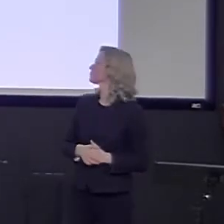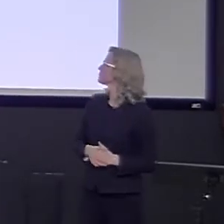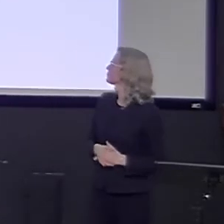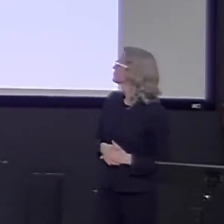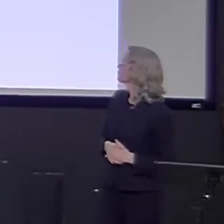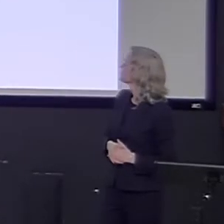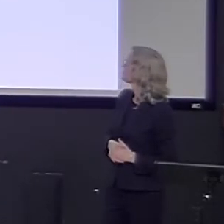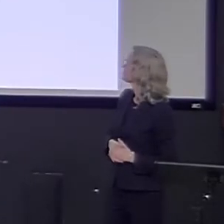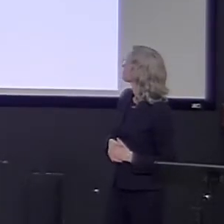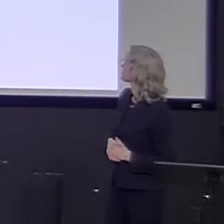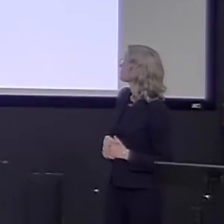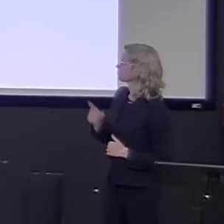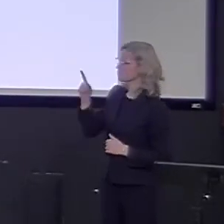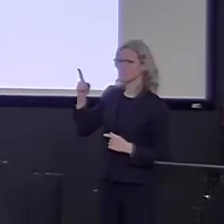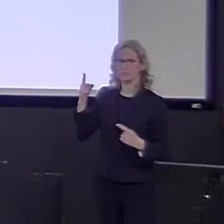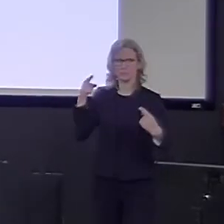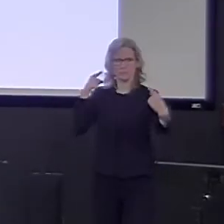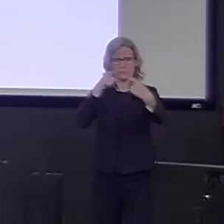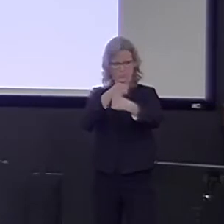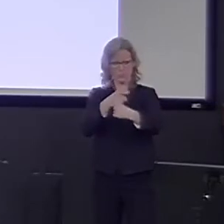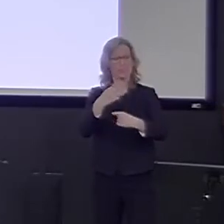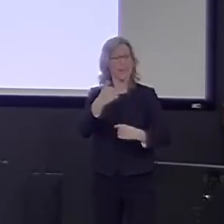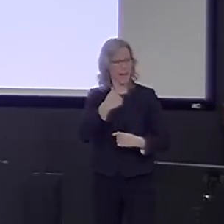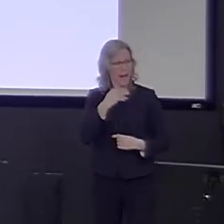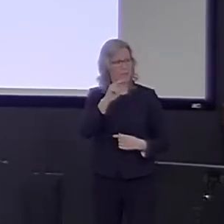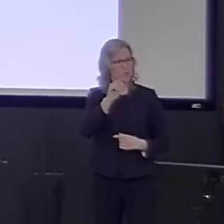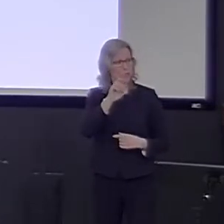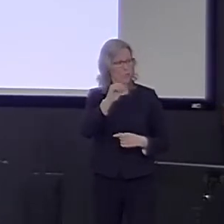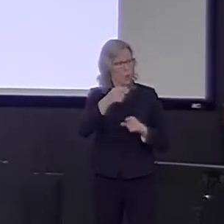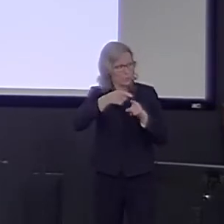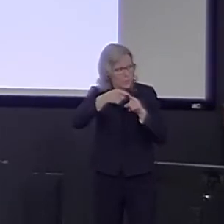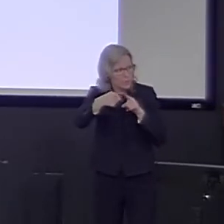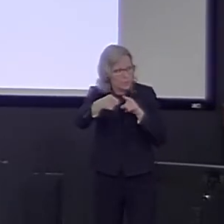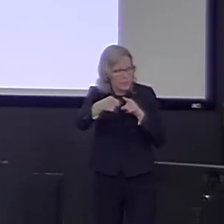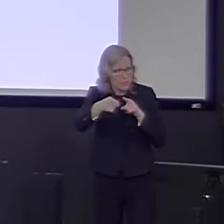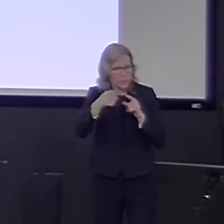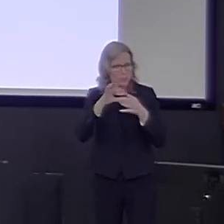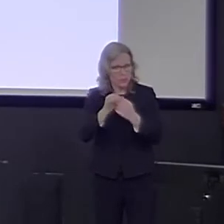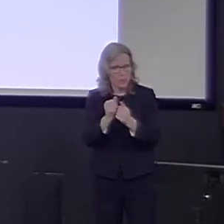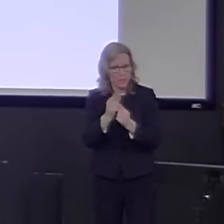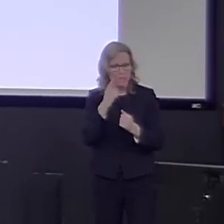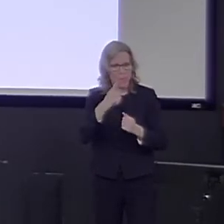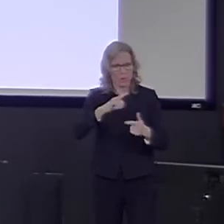suggests that there is a neural specialization for social interaction.